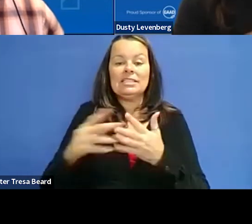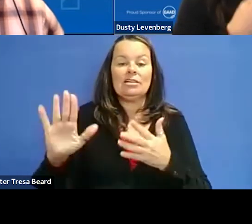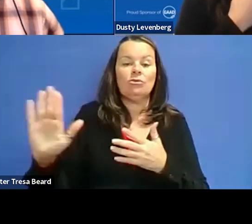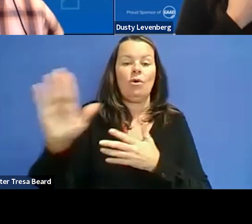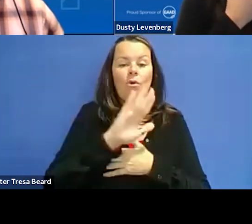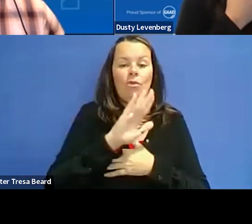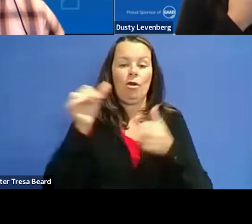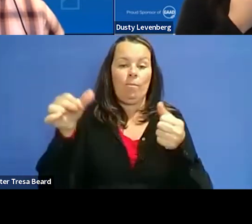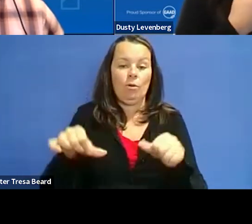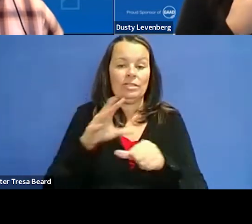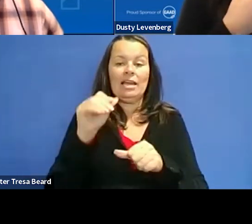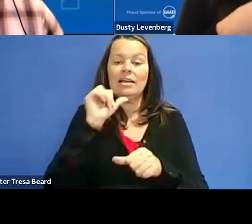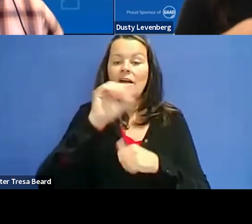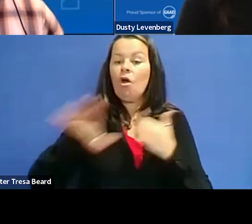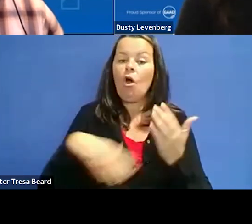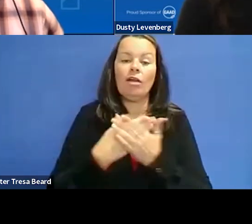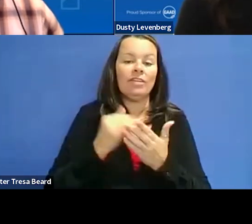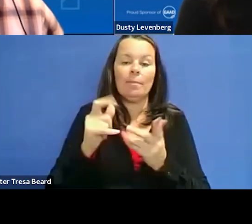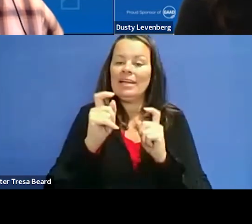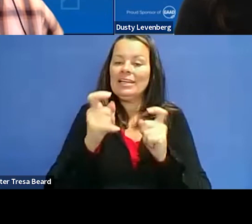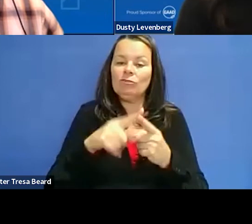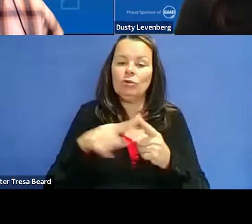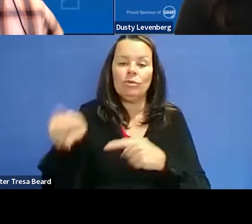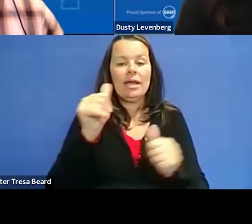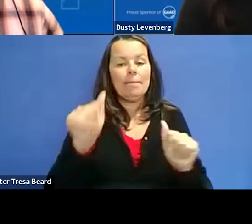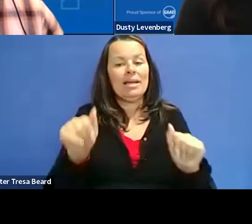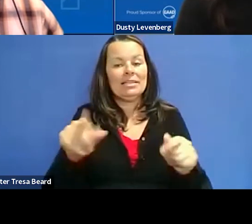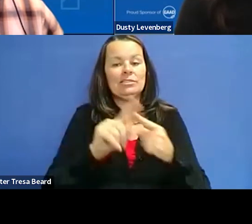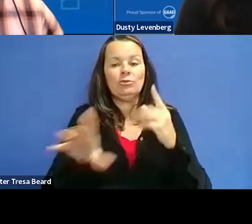Most likely because the social network, API, is closed.